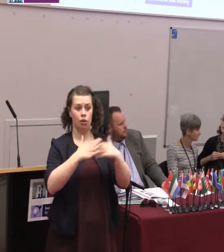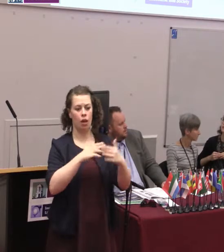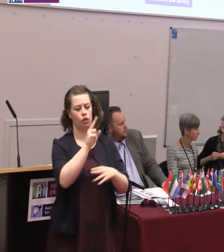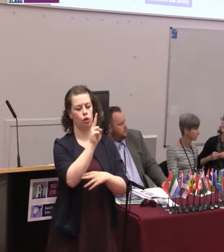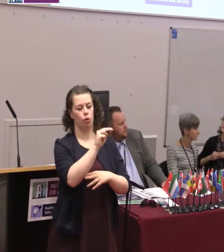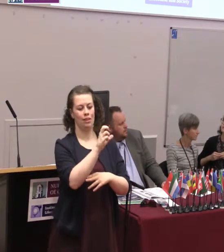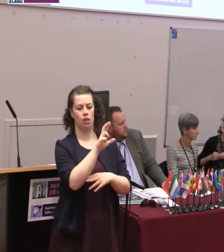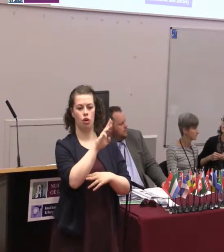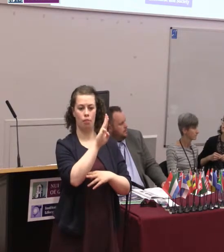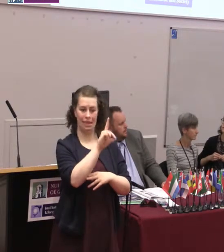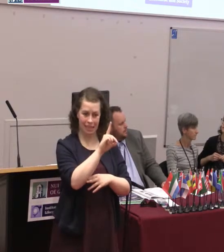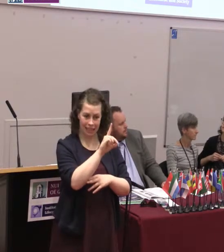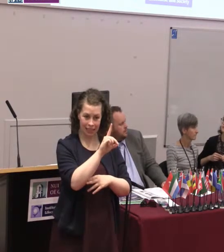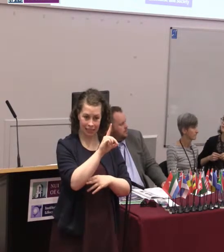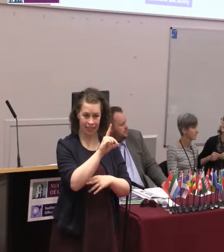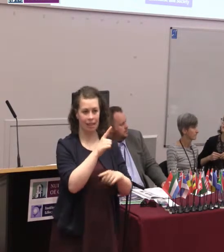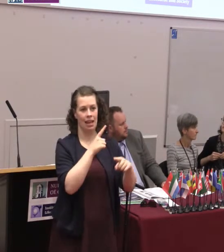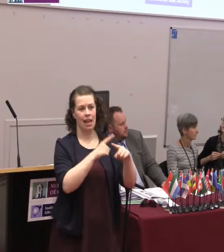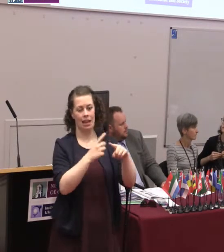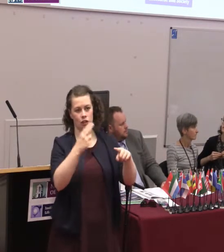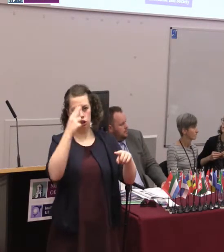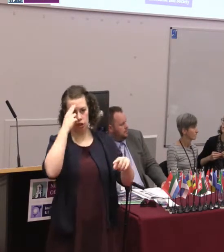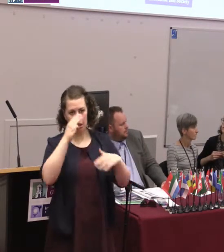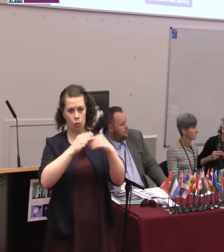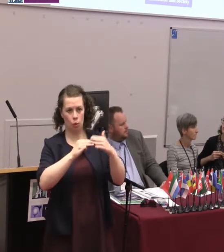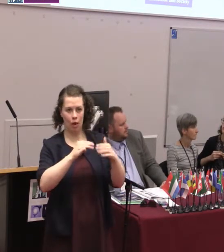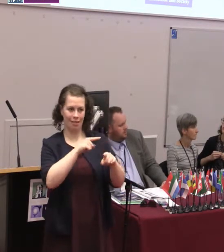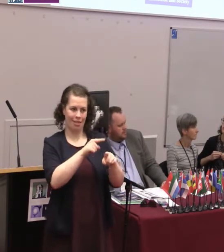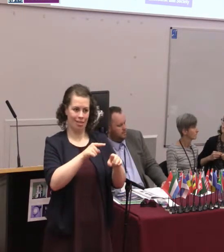and a shift in the attitudes of non-disabled people.